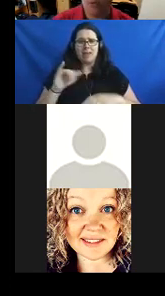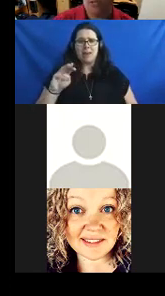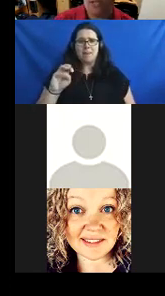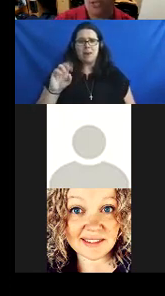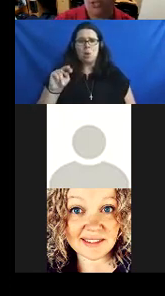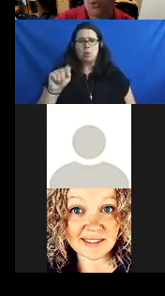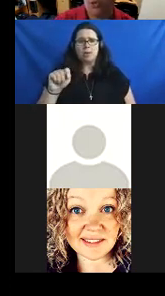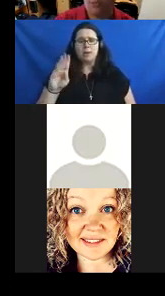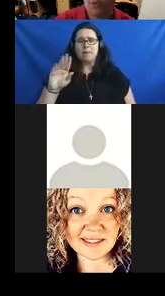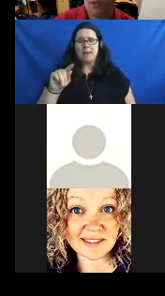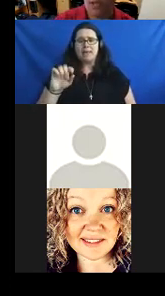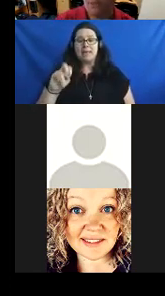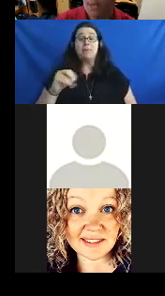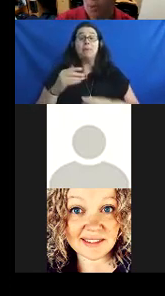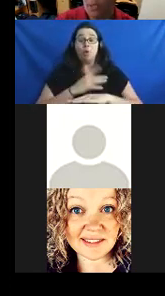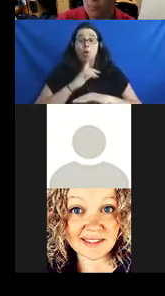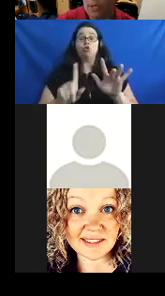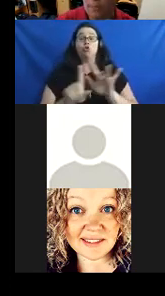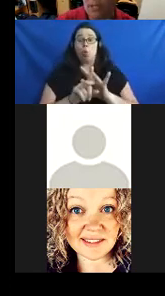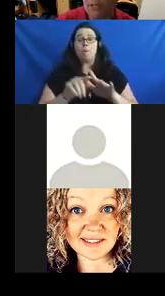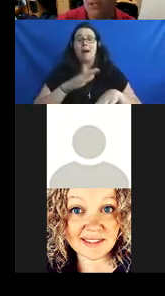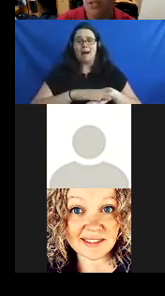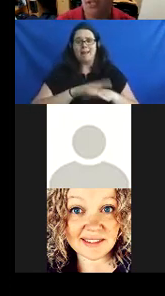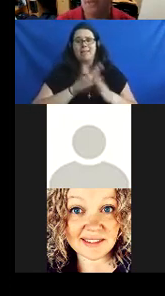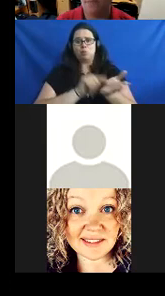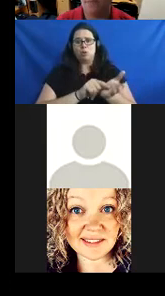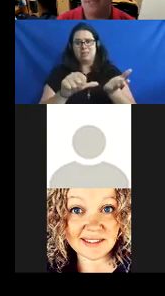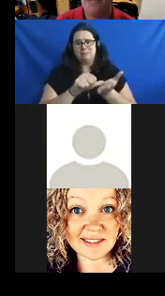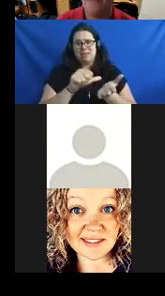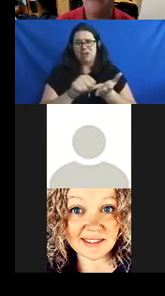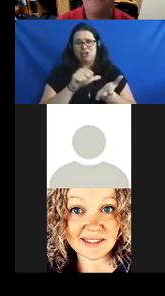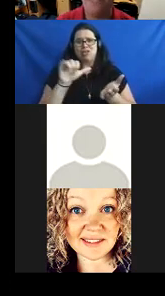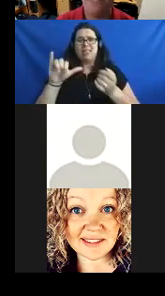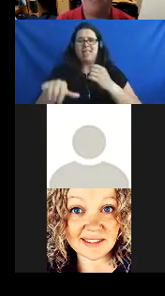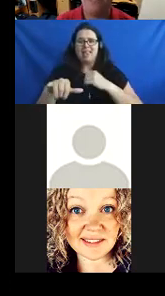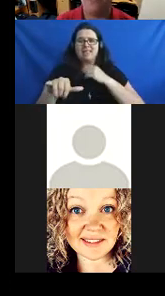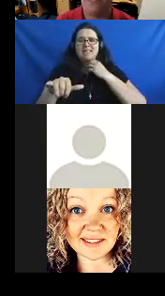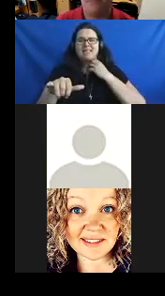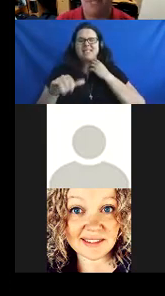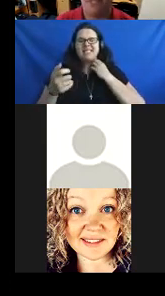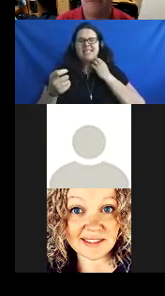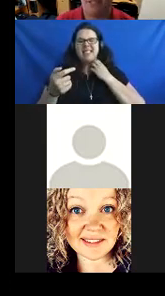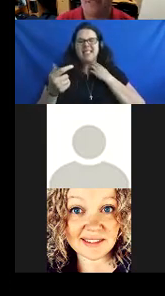WILL SHOW IN BRAILLE ON THE PRINTED PAGE. THAT'S A LITTLE BIT OF A DIFFERENT DEVICE THAN WHAT